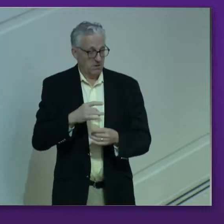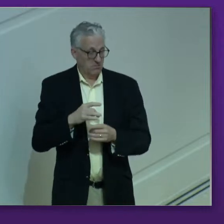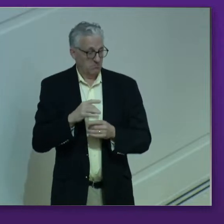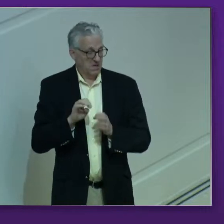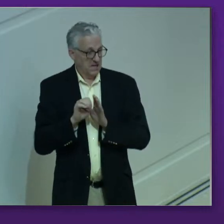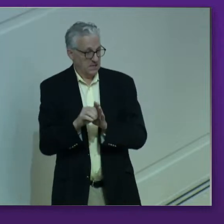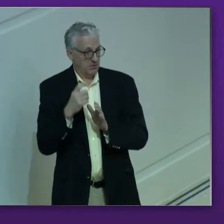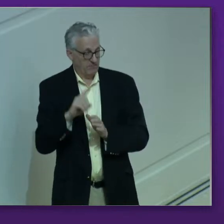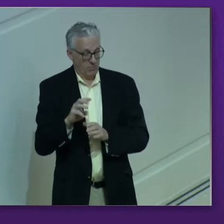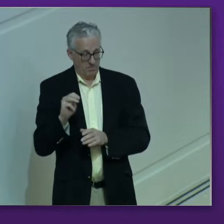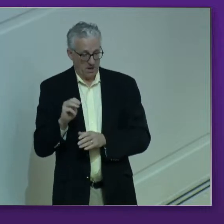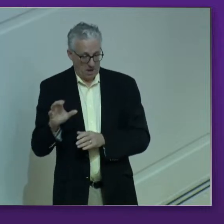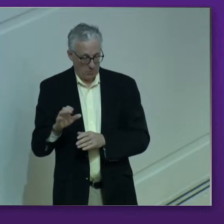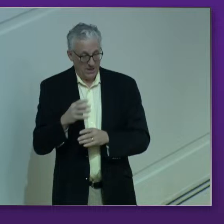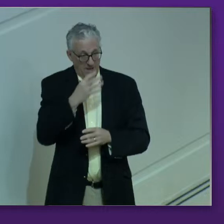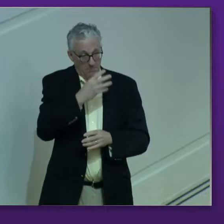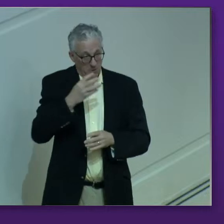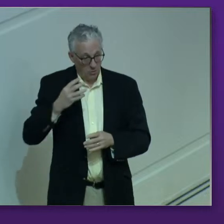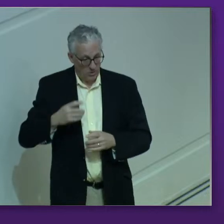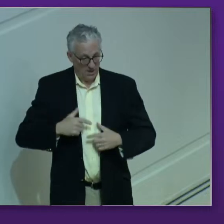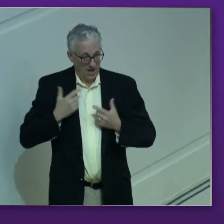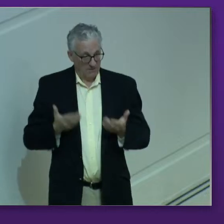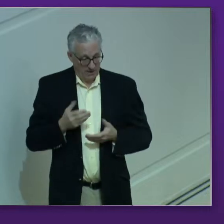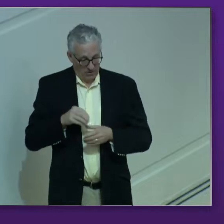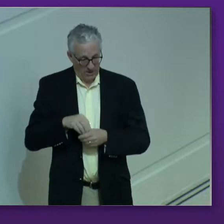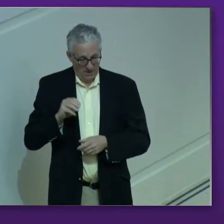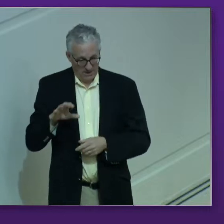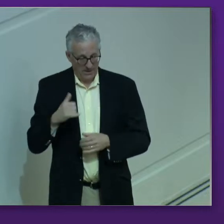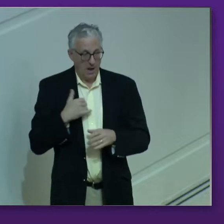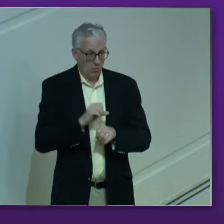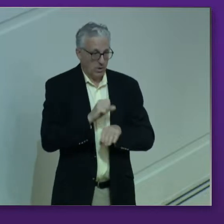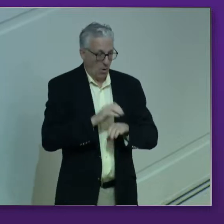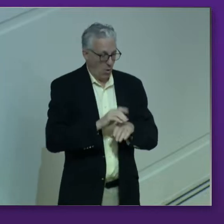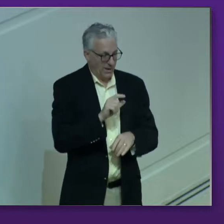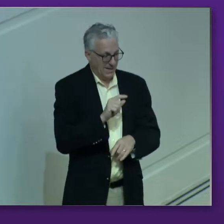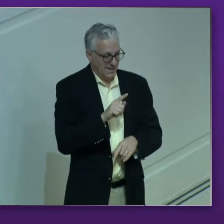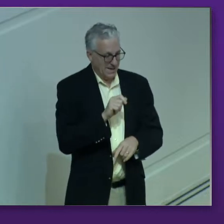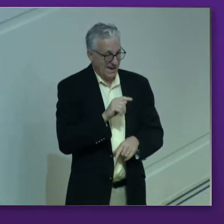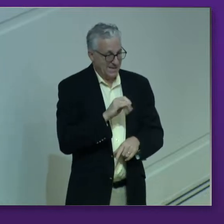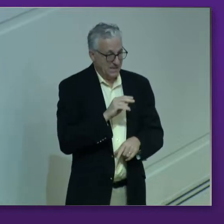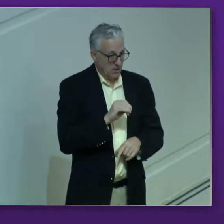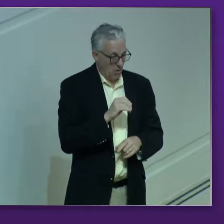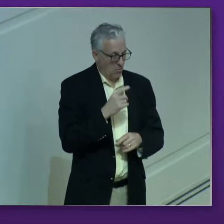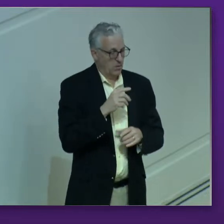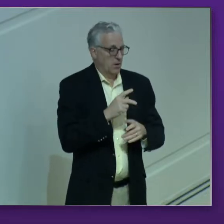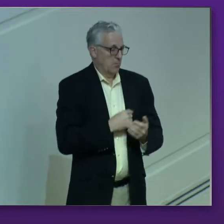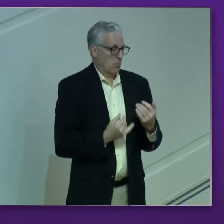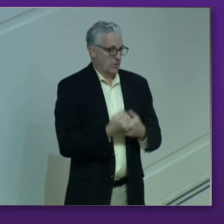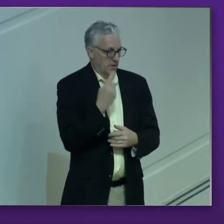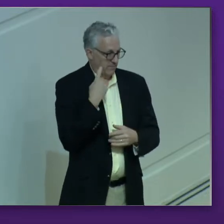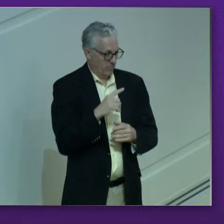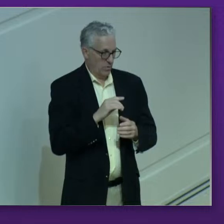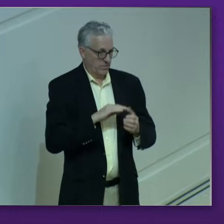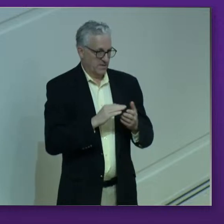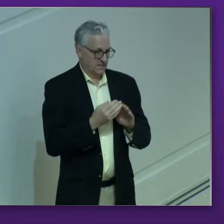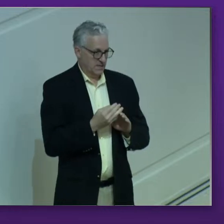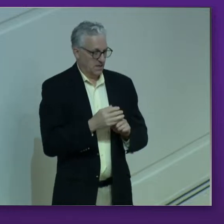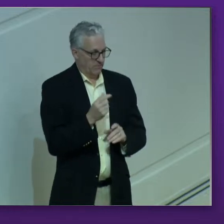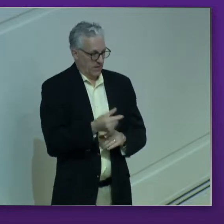HISTORY STORYTELLING IMMIGRATION AND THE LATINO CULTURE IN THE DC AREA. LAST